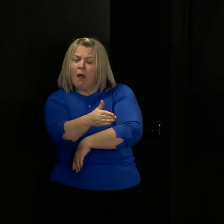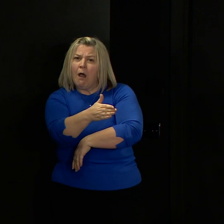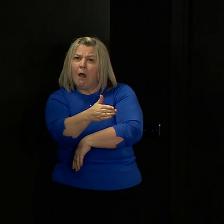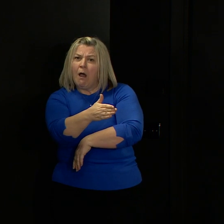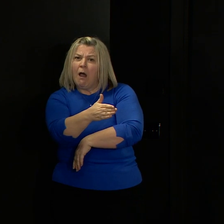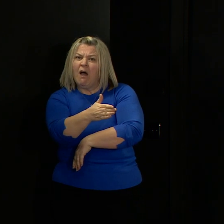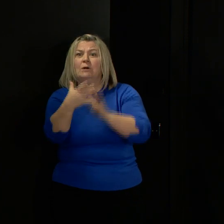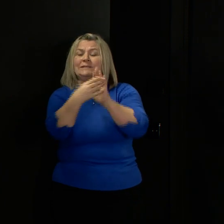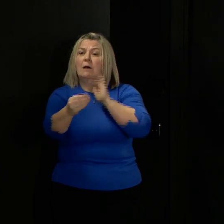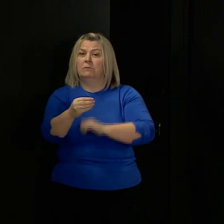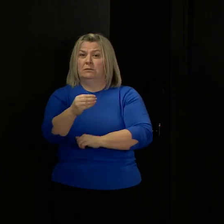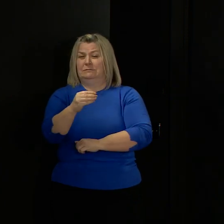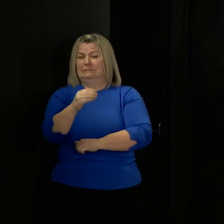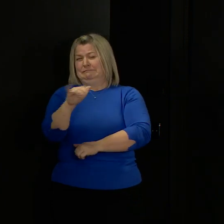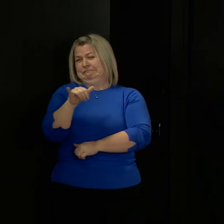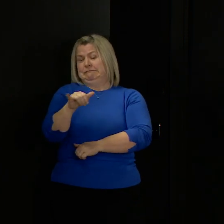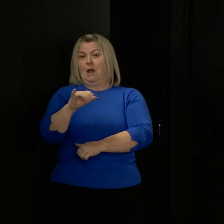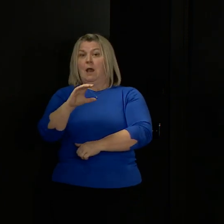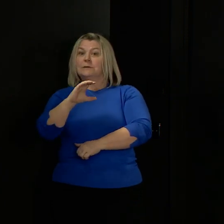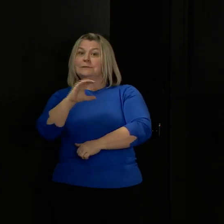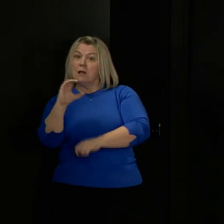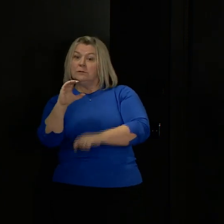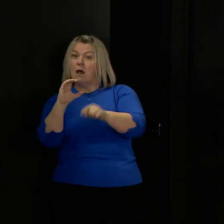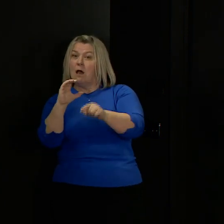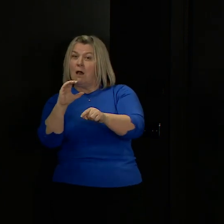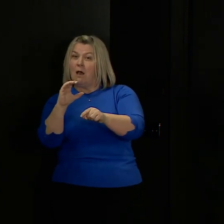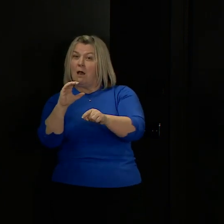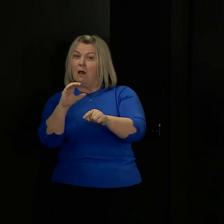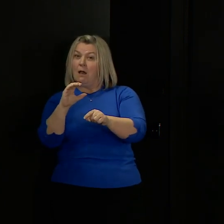cancer this is seen not just in Scotland but appears to be a pattern in other